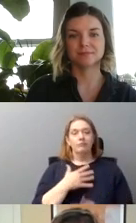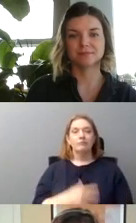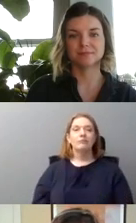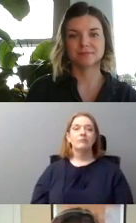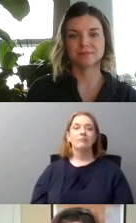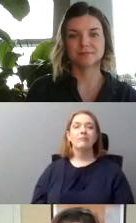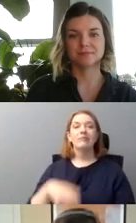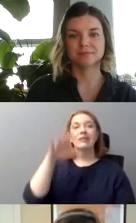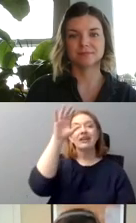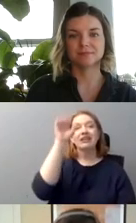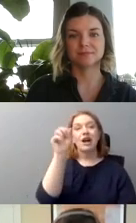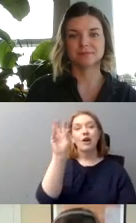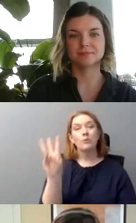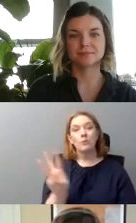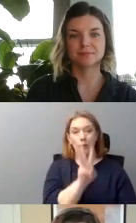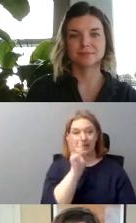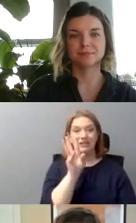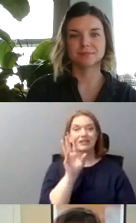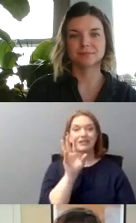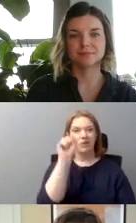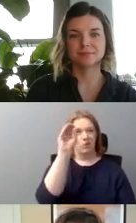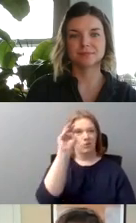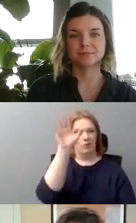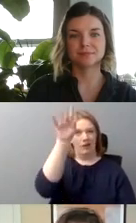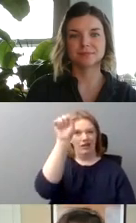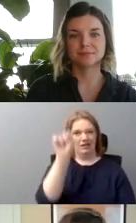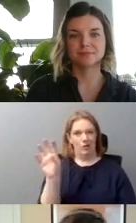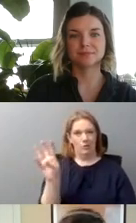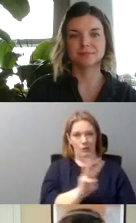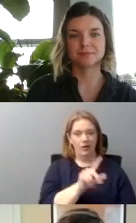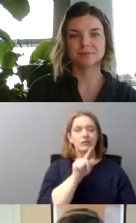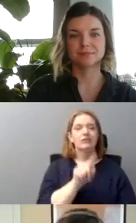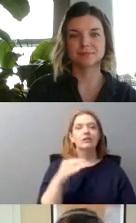The David Ireland house is located. Originally named for the 18th century Dolores Mission,